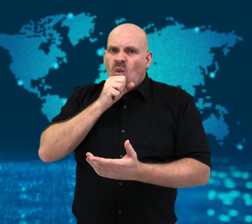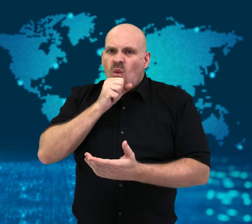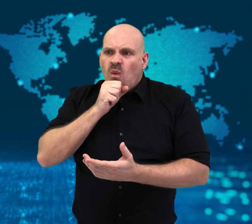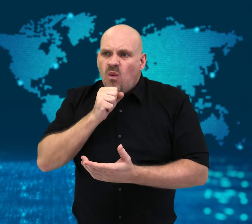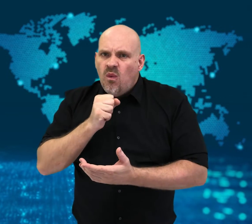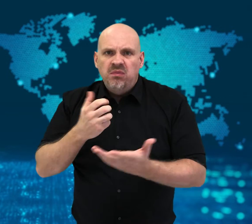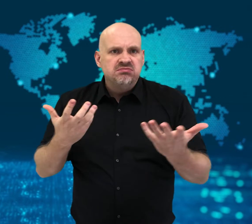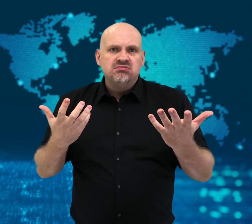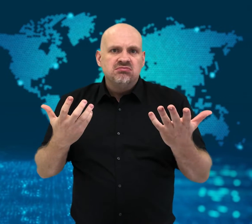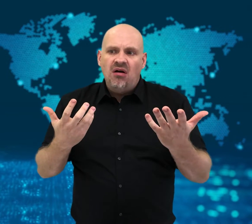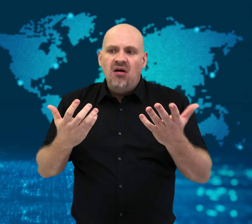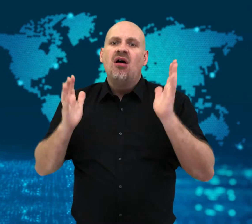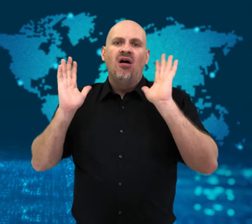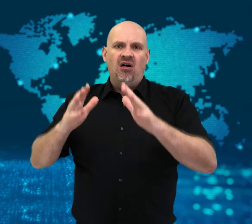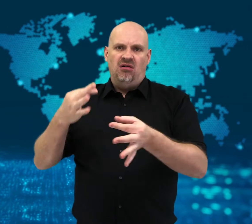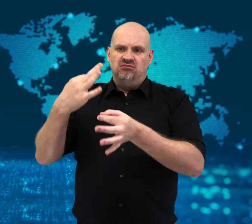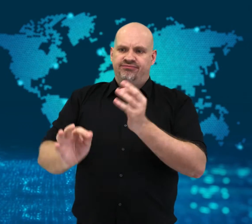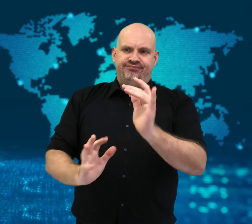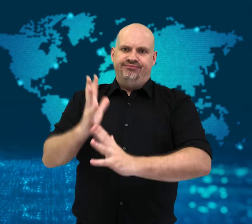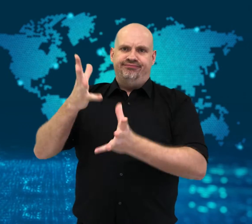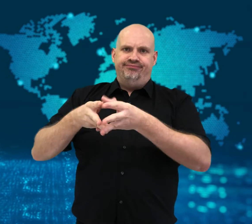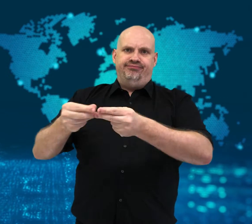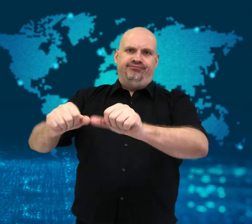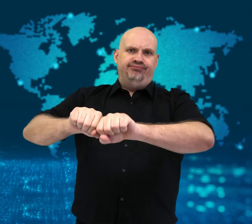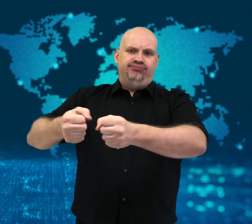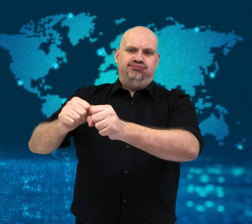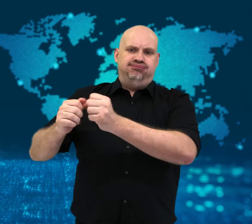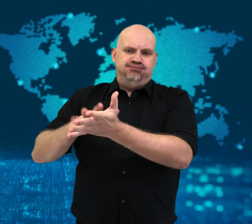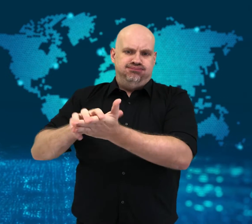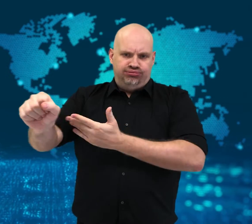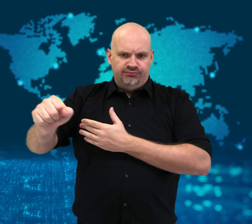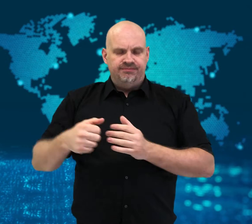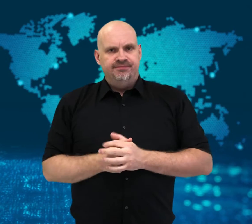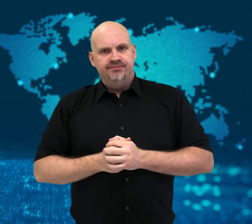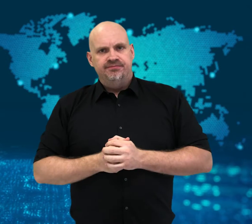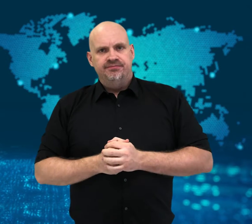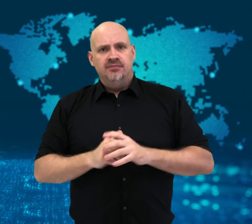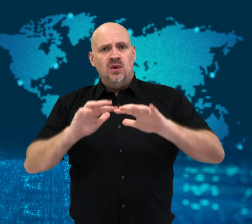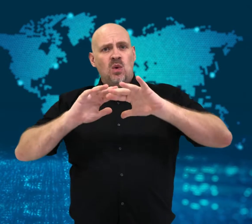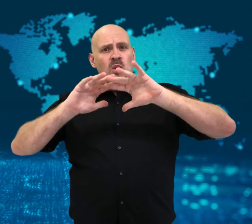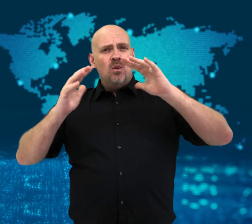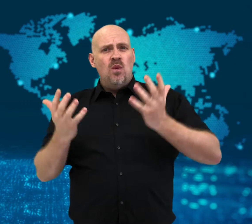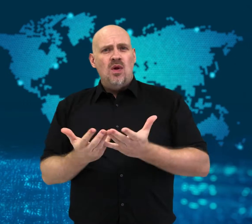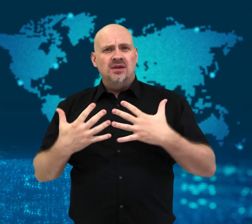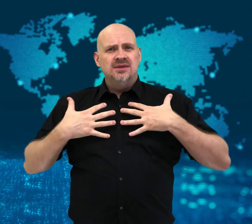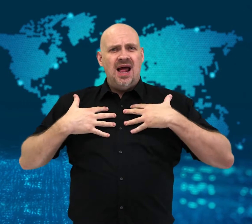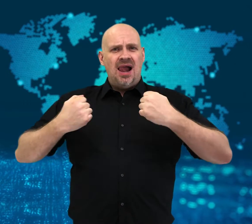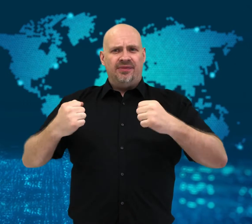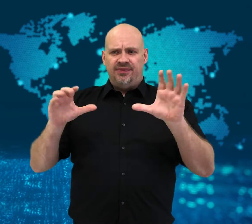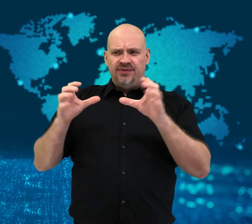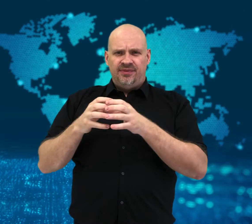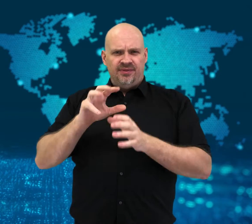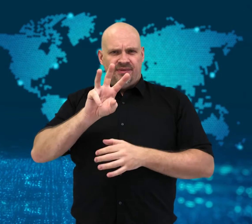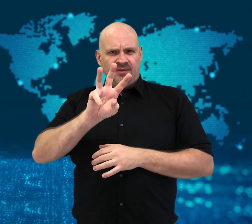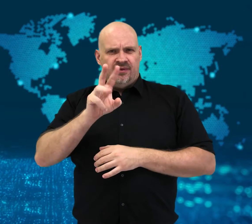The World Health Organization had asked them to wait,